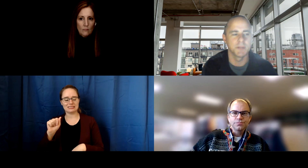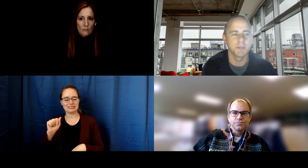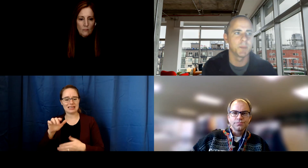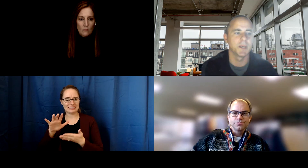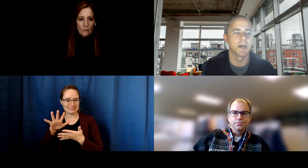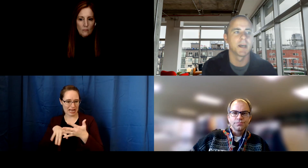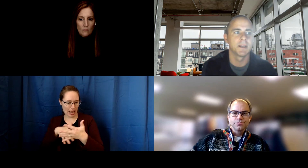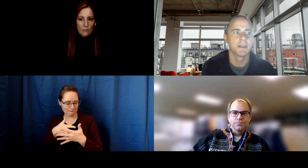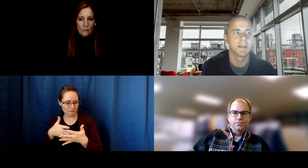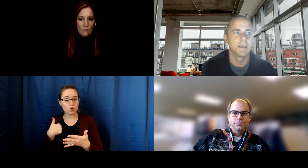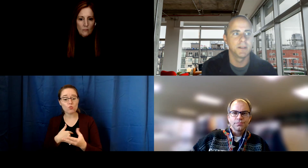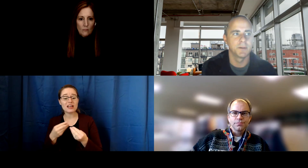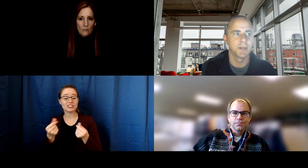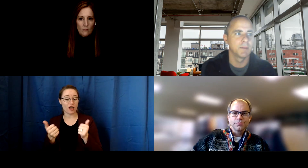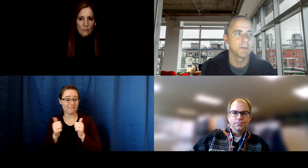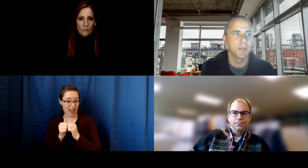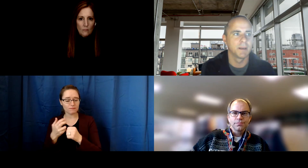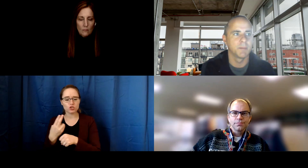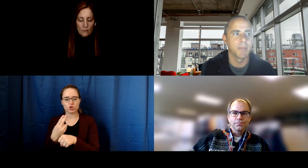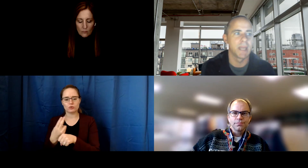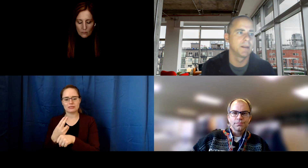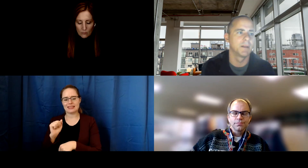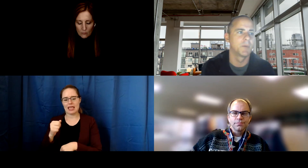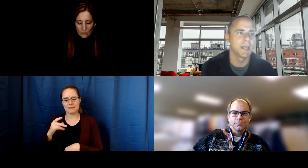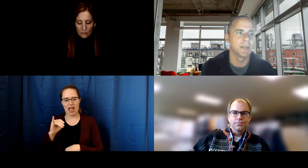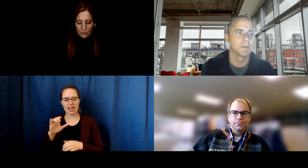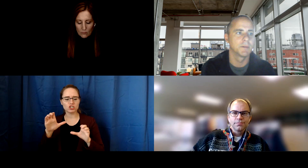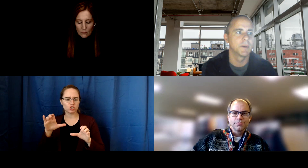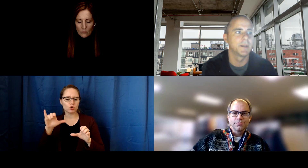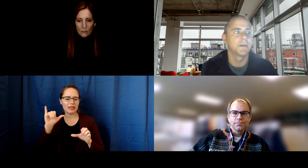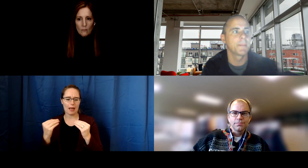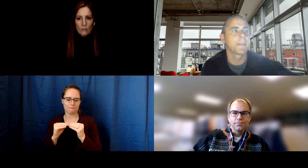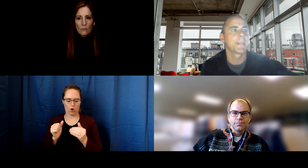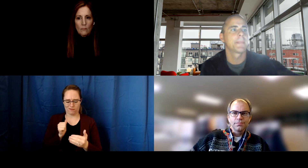using the API and doing it in a more manual way.